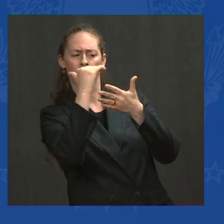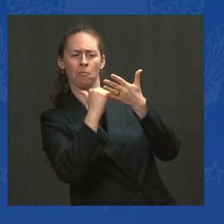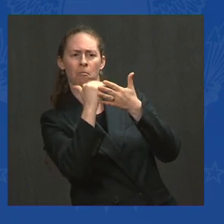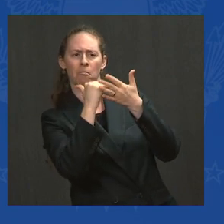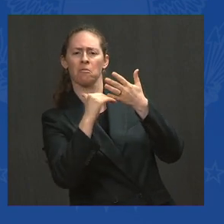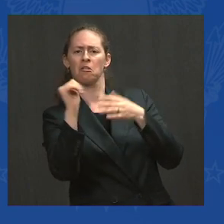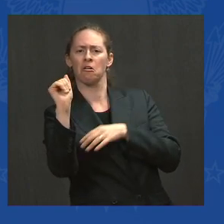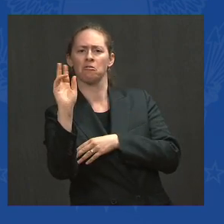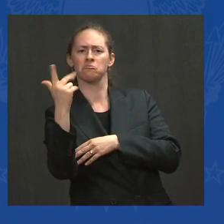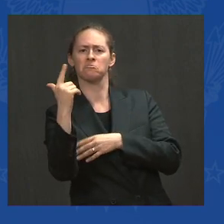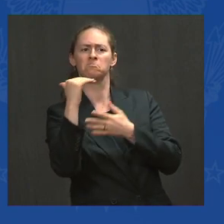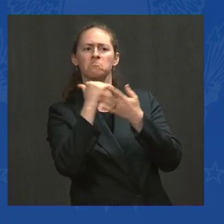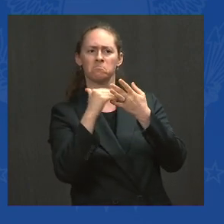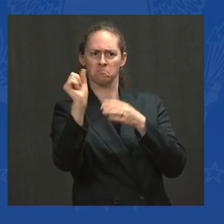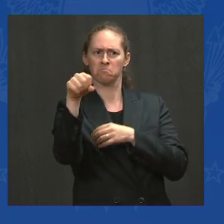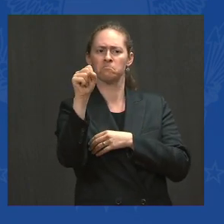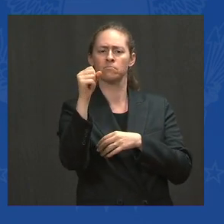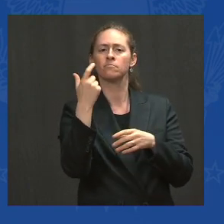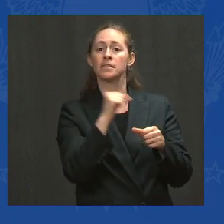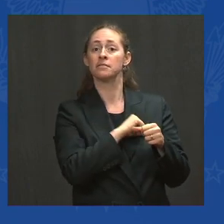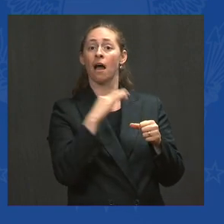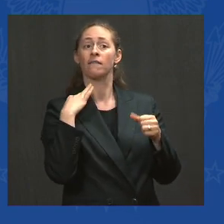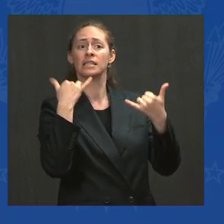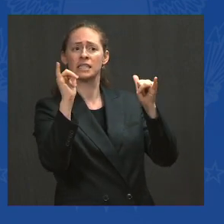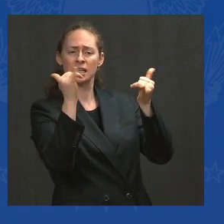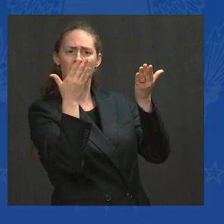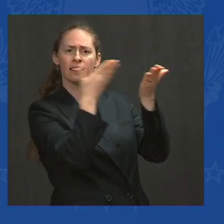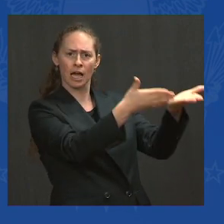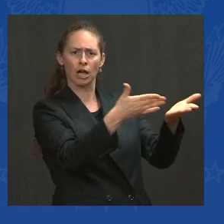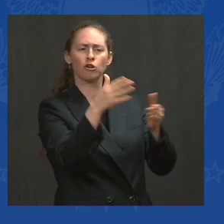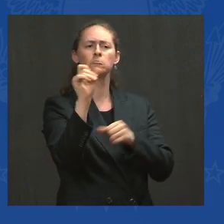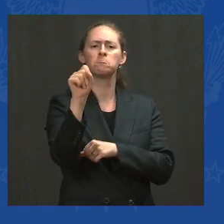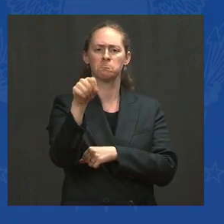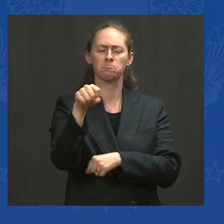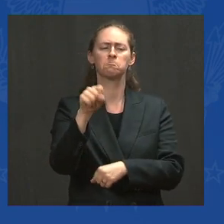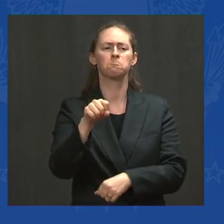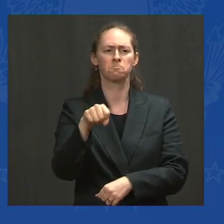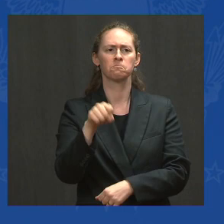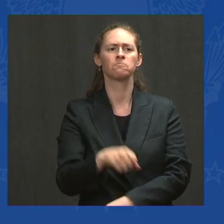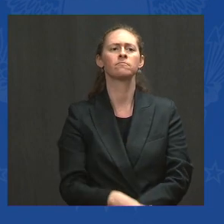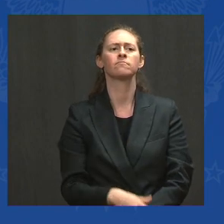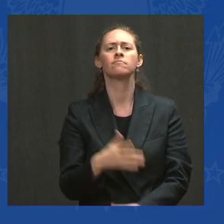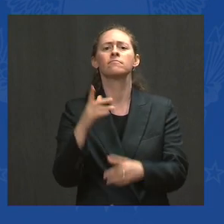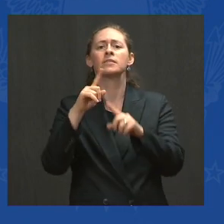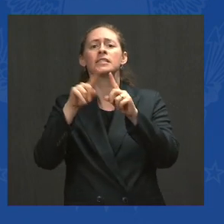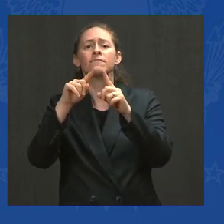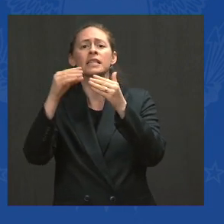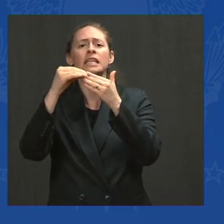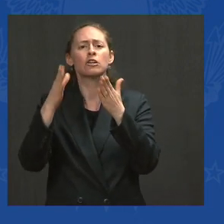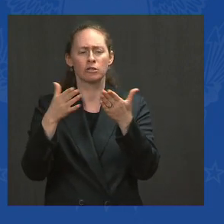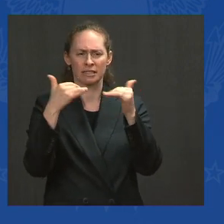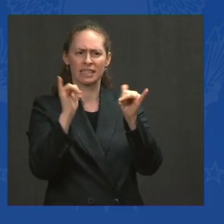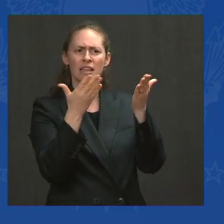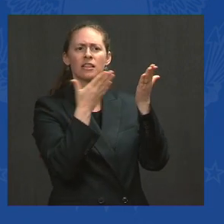in the country, and we maintain some authority -- excuse me, the same authority under which we've been operating for some time.